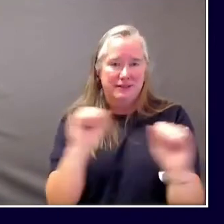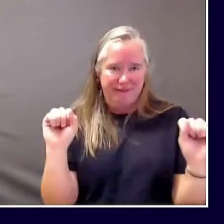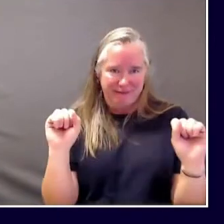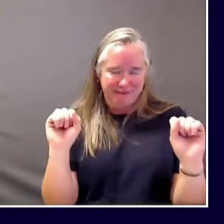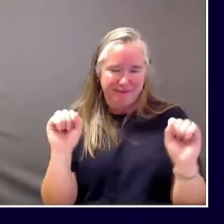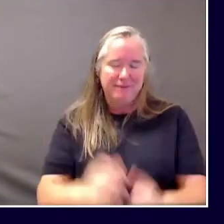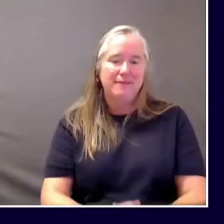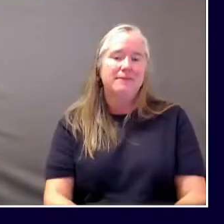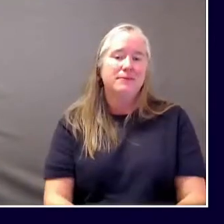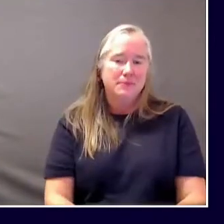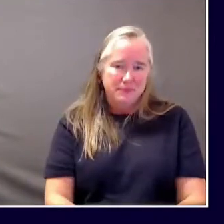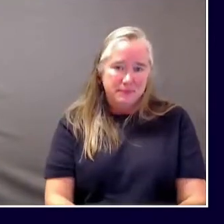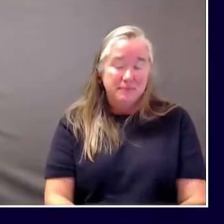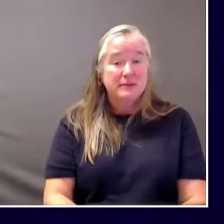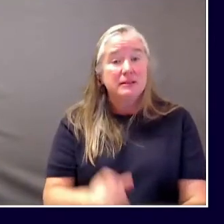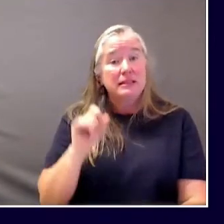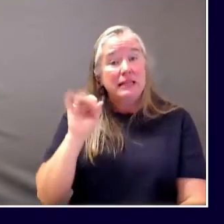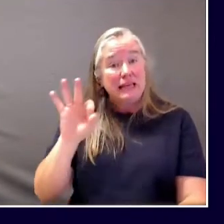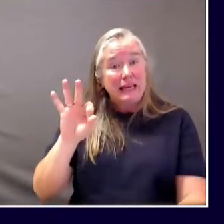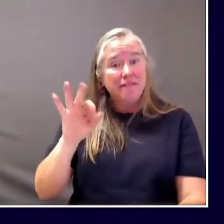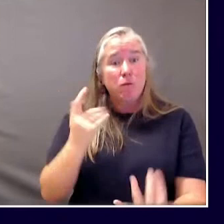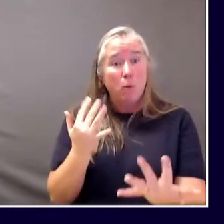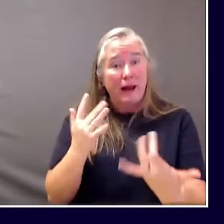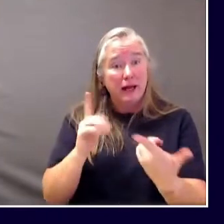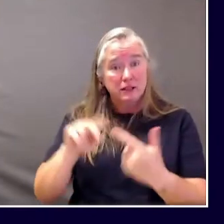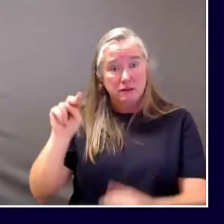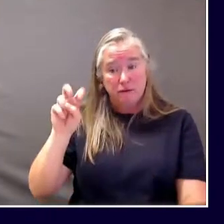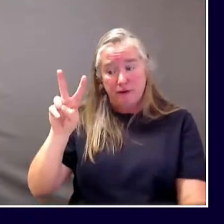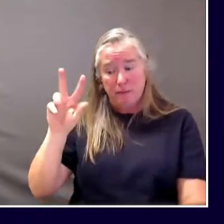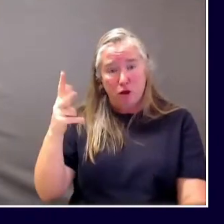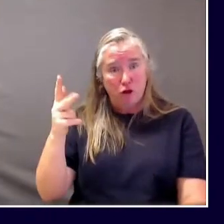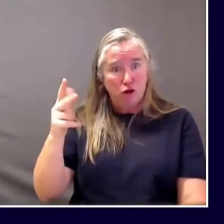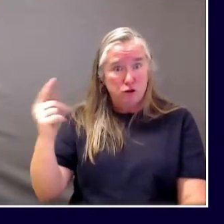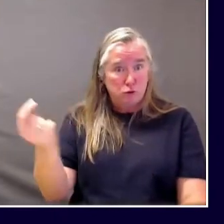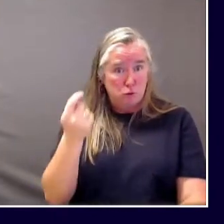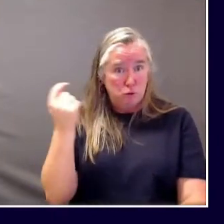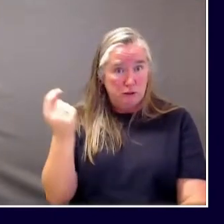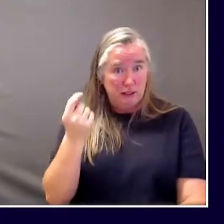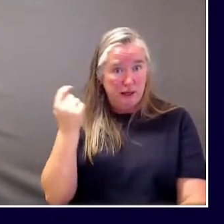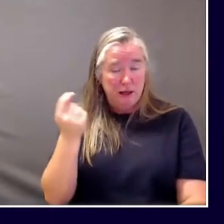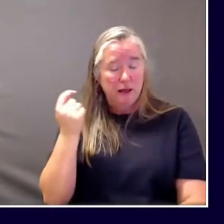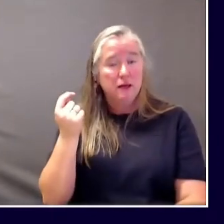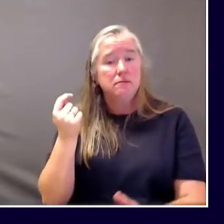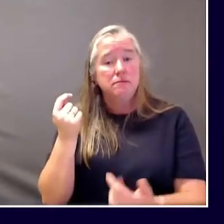inevitably if you go to the